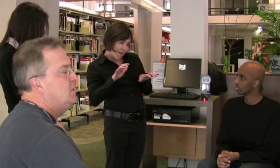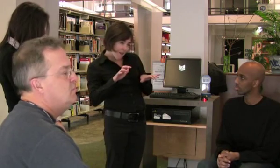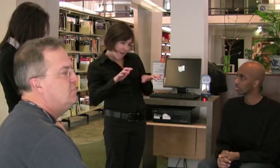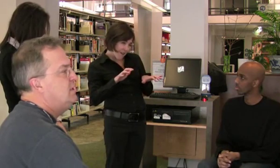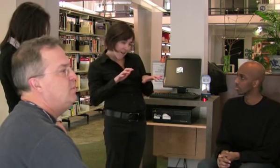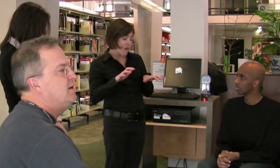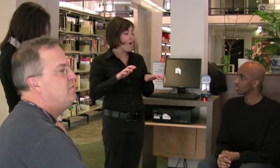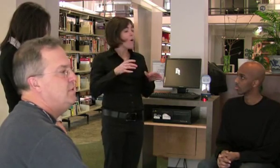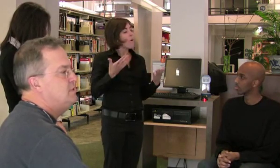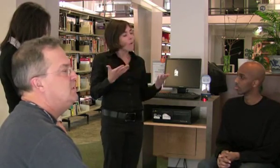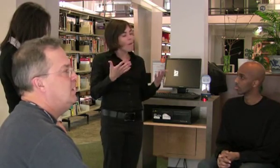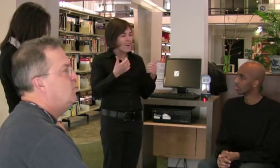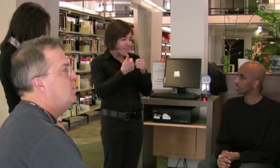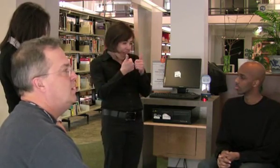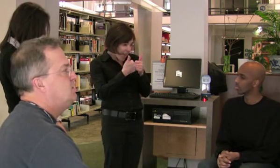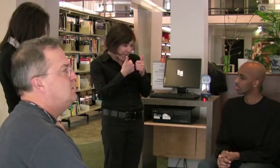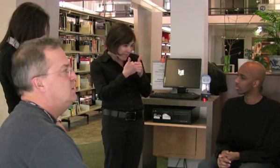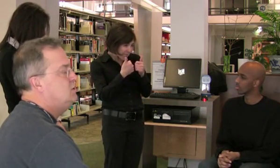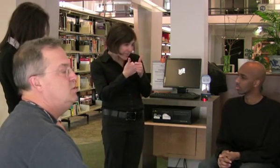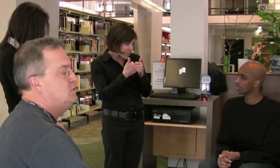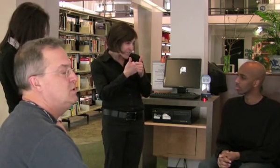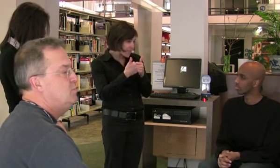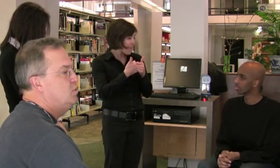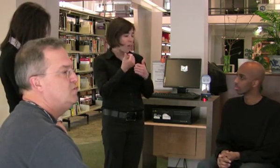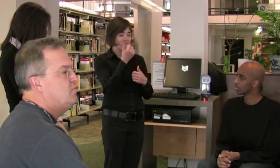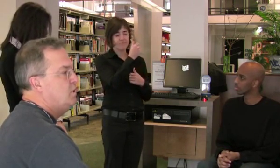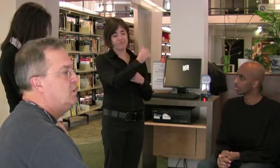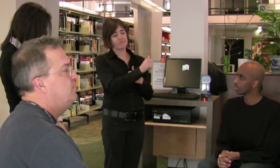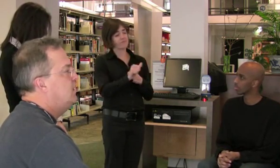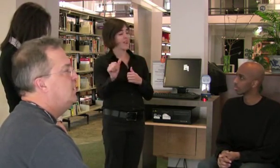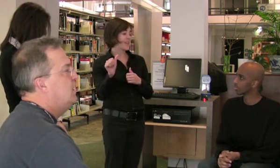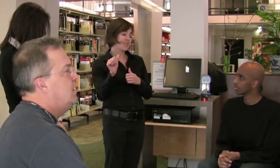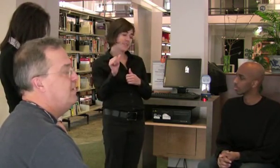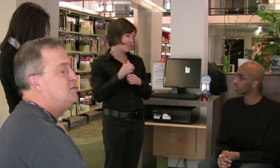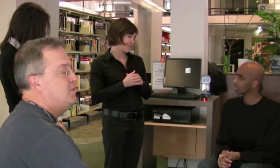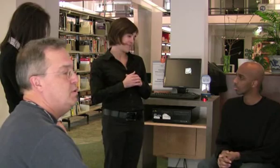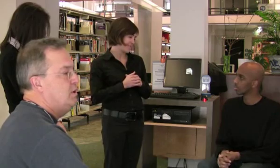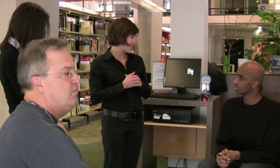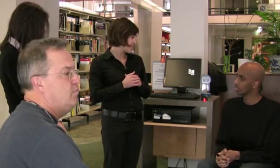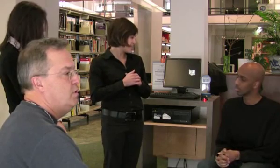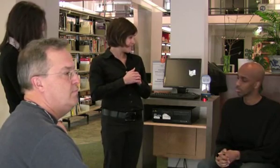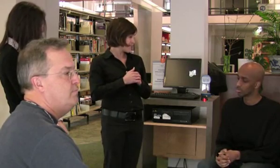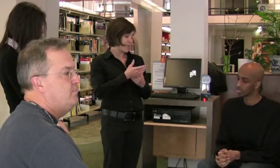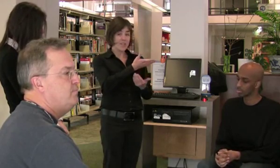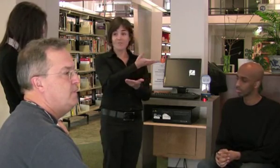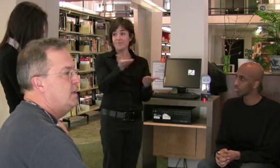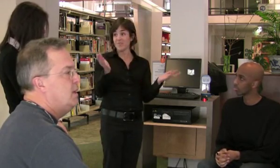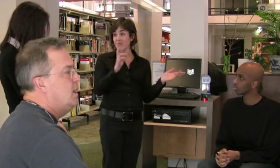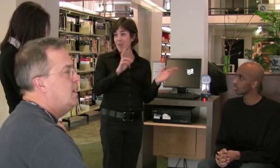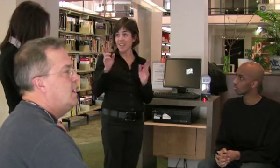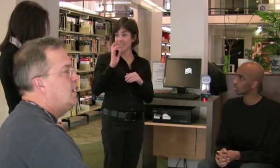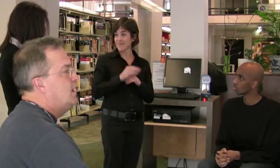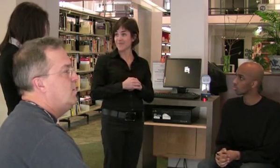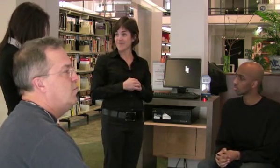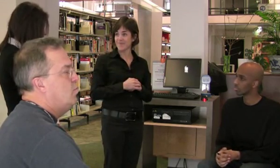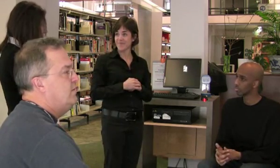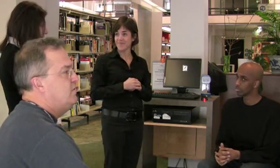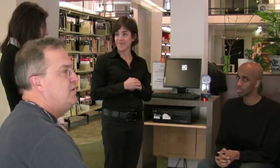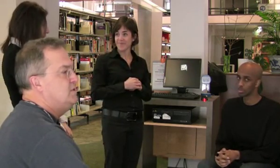surf the internet, do word-processing or play games.